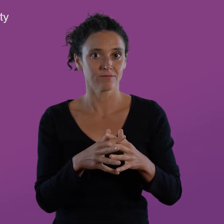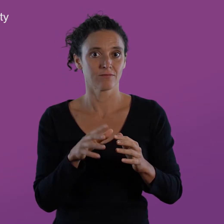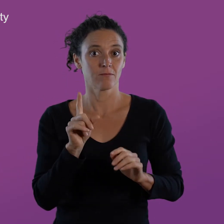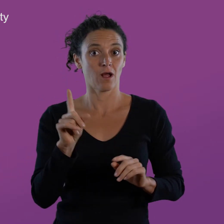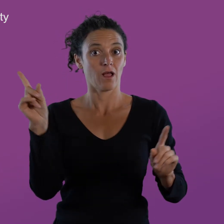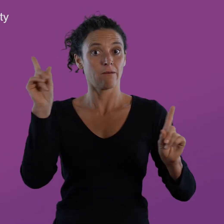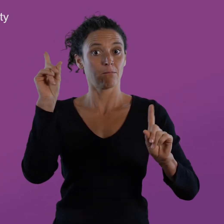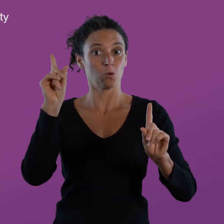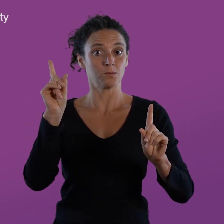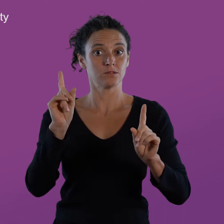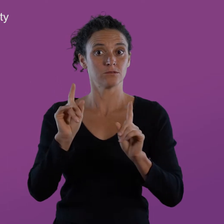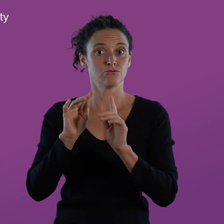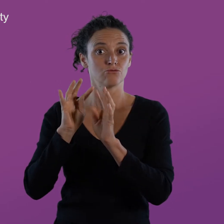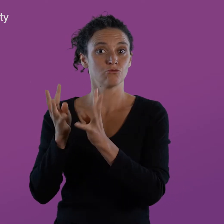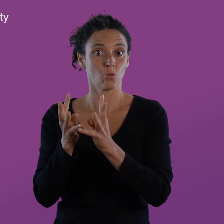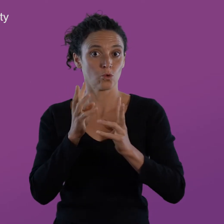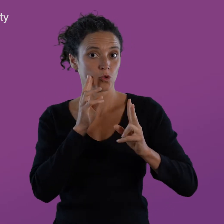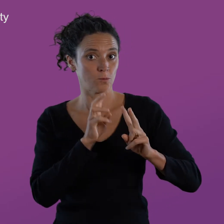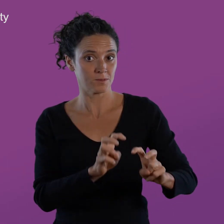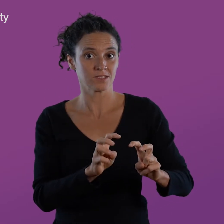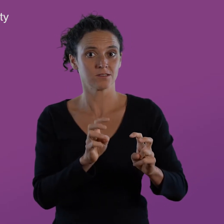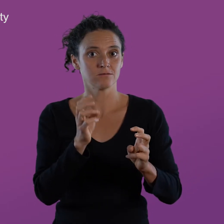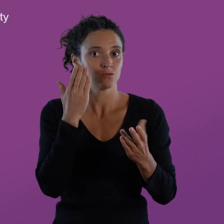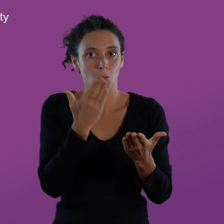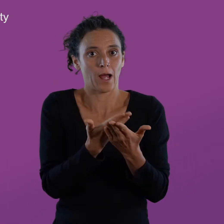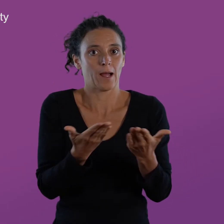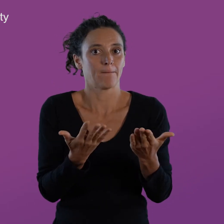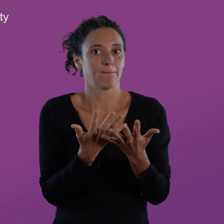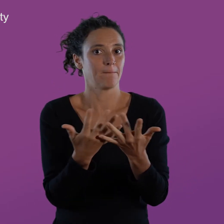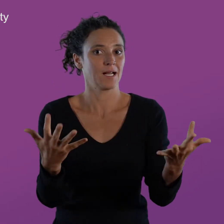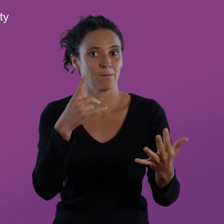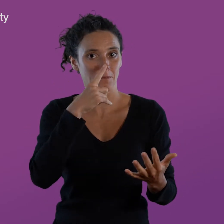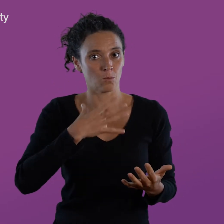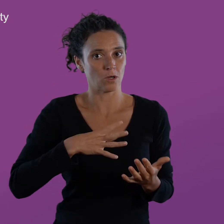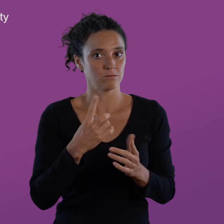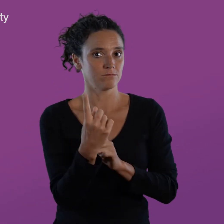At this stage, the Royal Commission does not know how many people might want a private session,